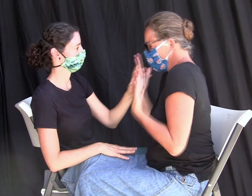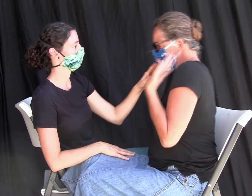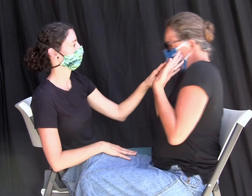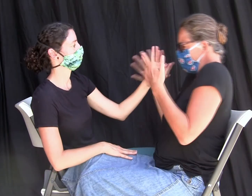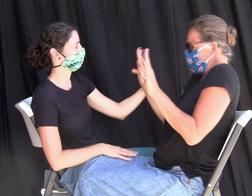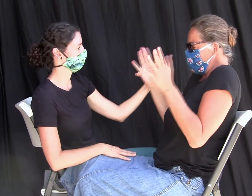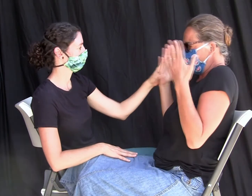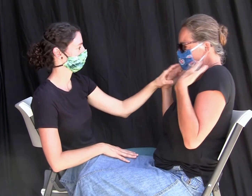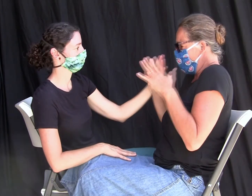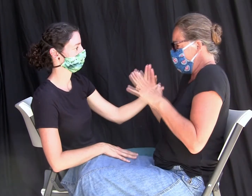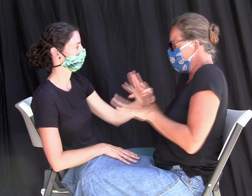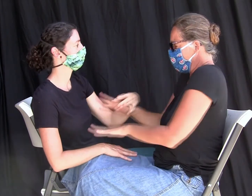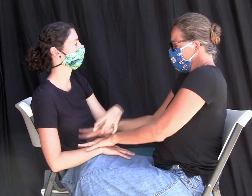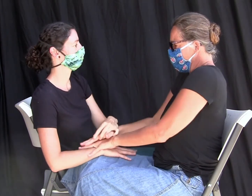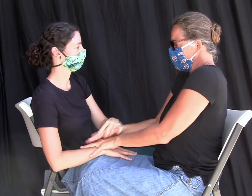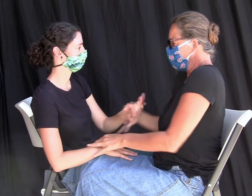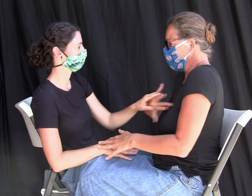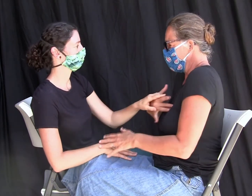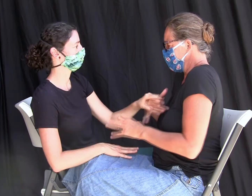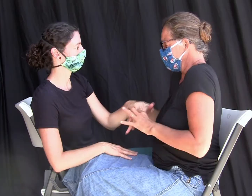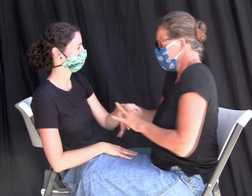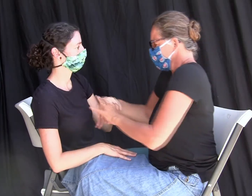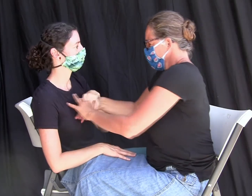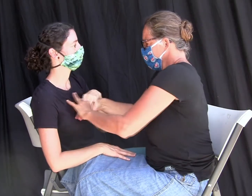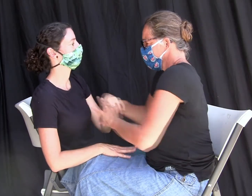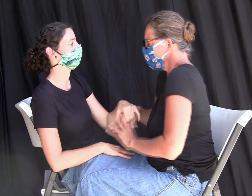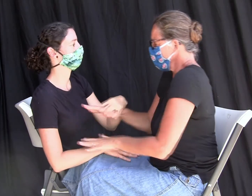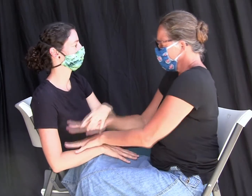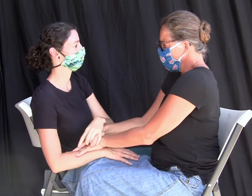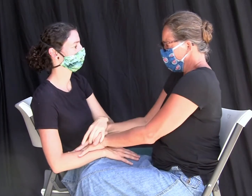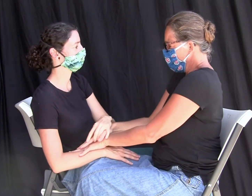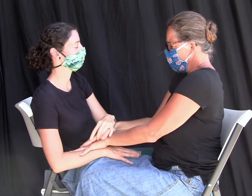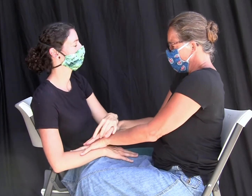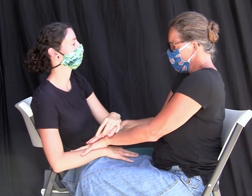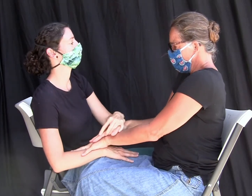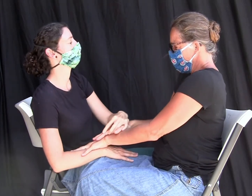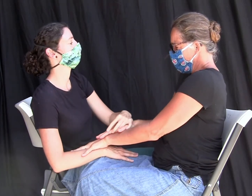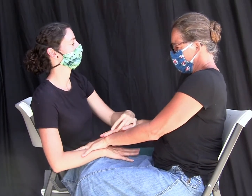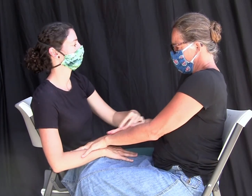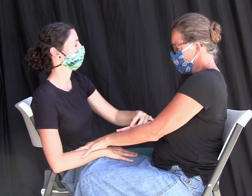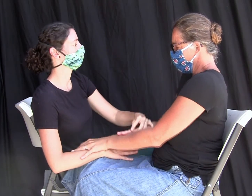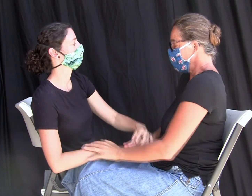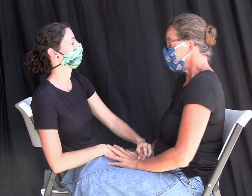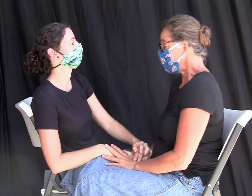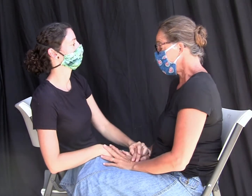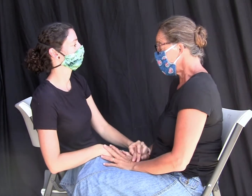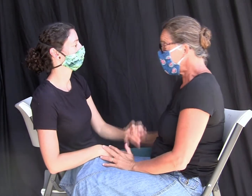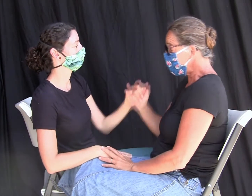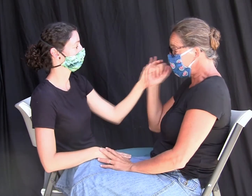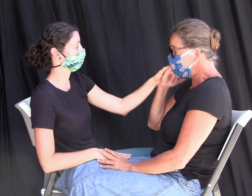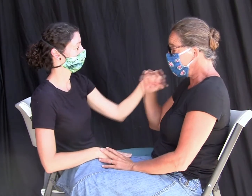Children may be fearful or apprehensive because they don't have strong mutual attachments with others, and don't know what's happening around them.